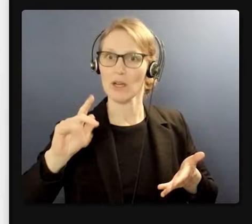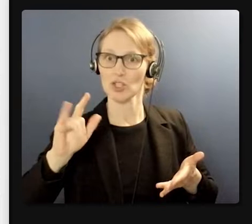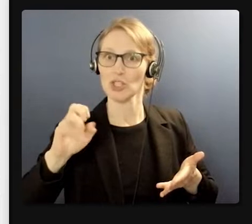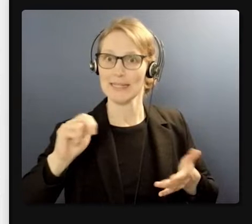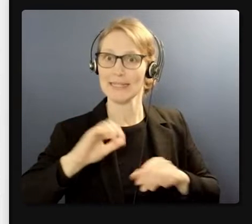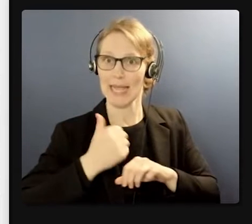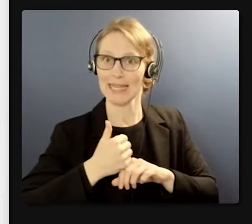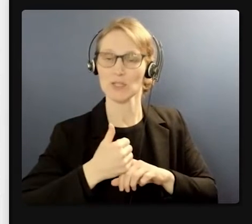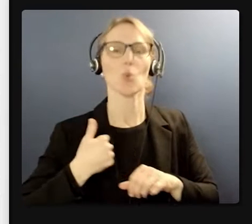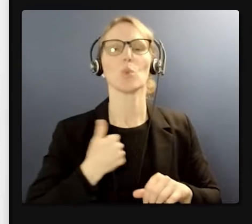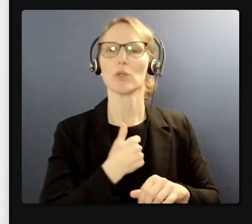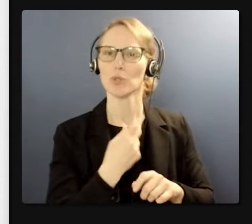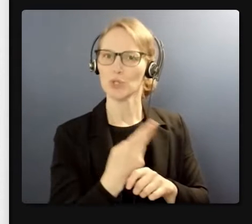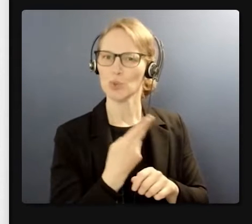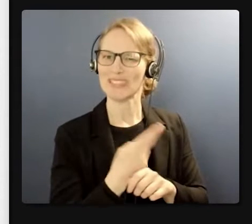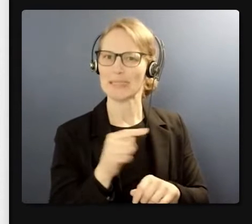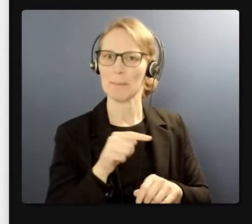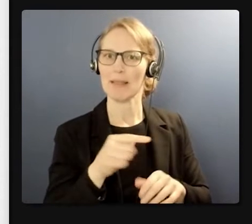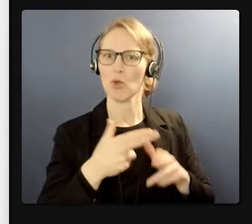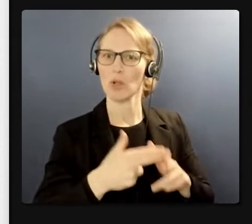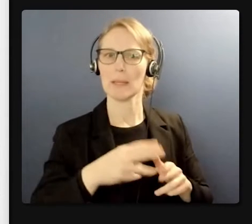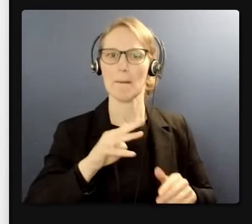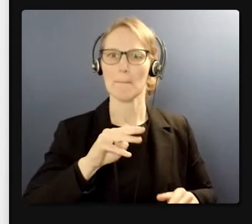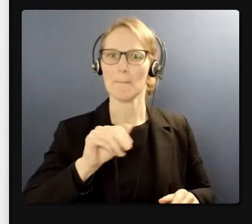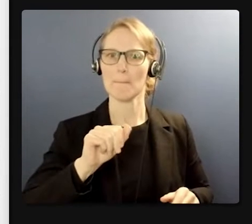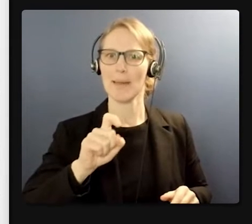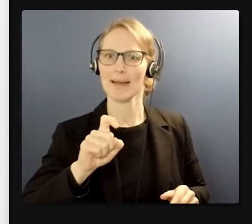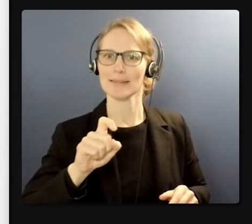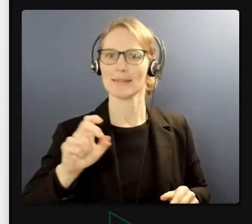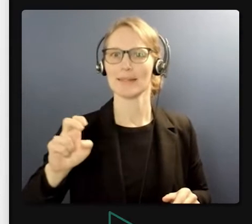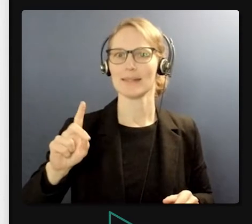would probably start with triangle ratio because that's how you've done it in the past.